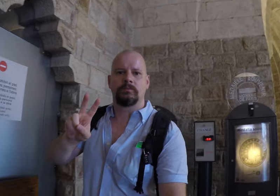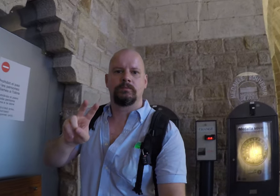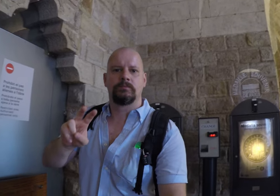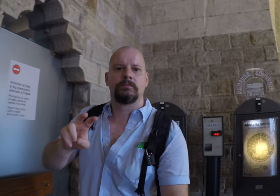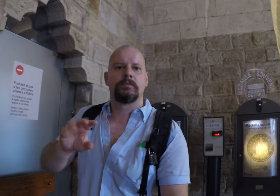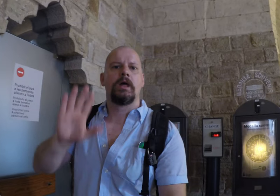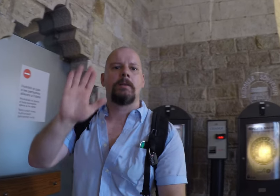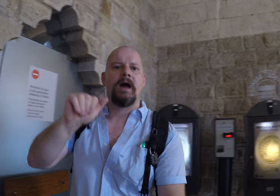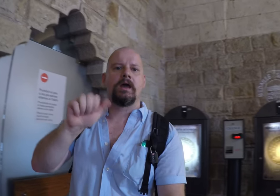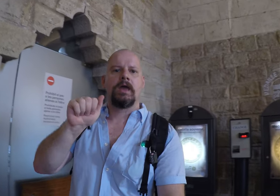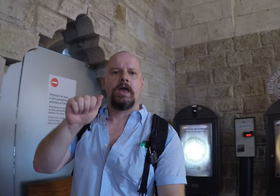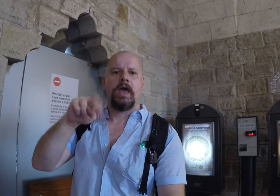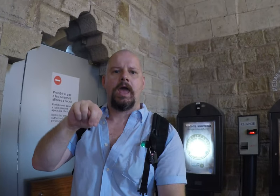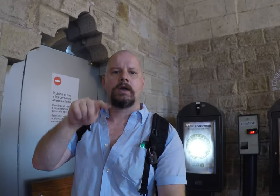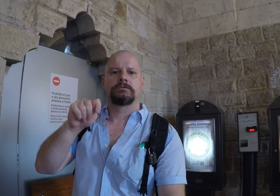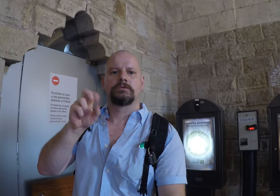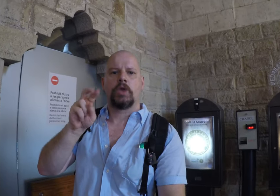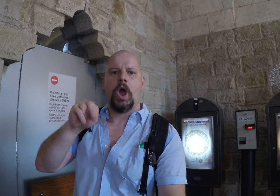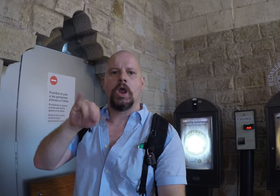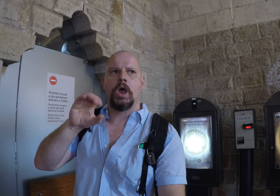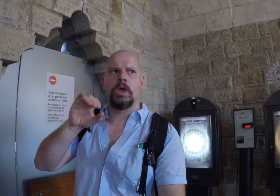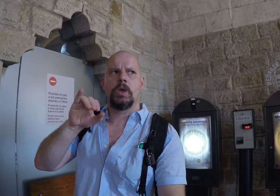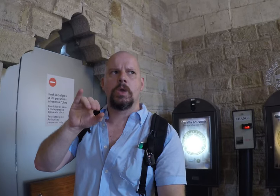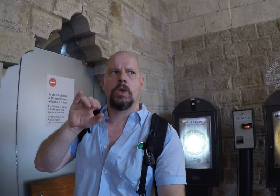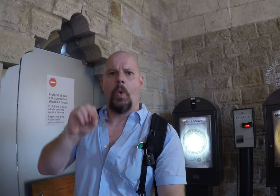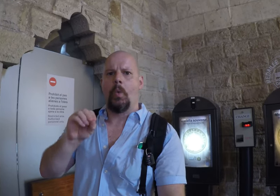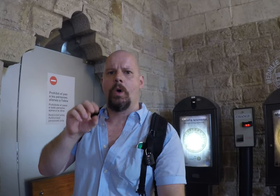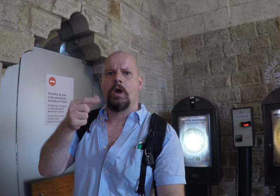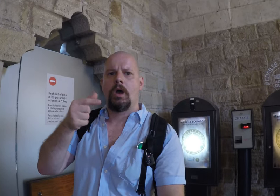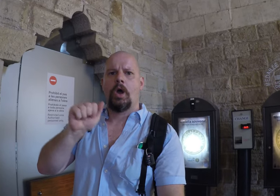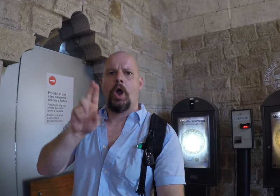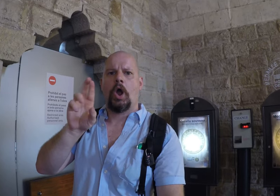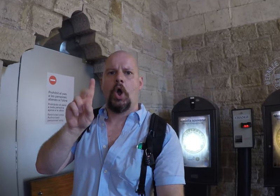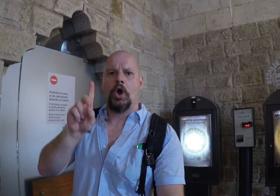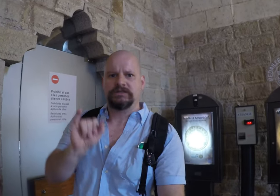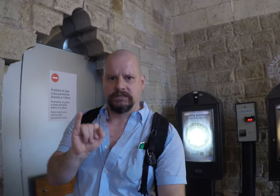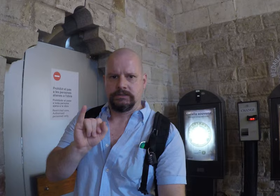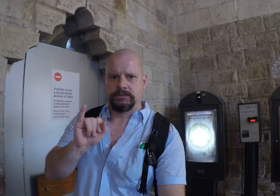and it was created by Antoni Gaudí.